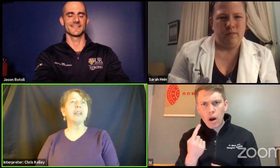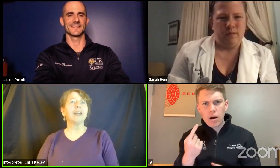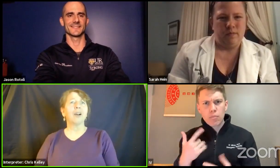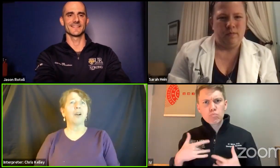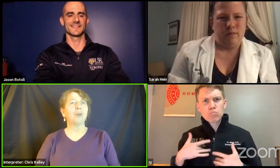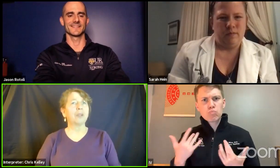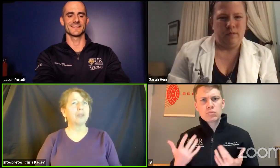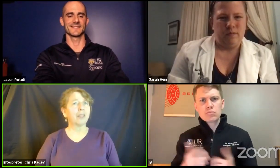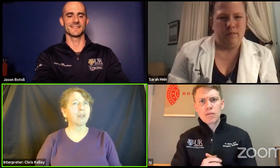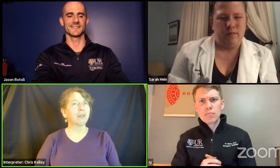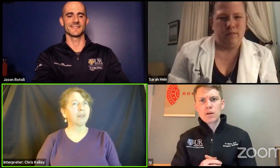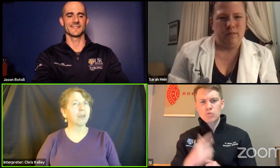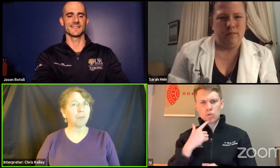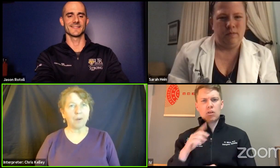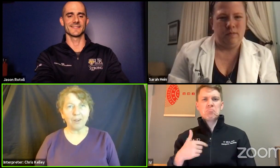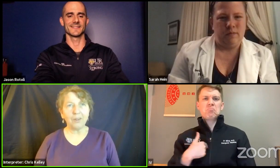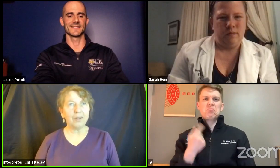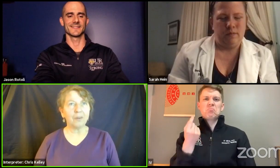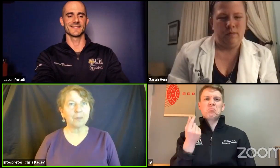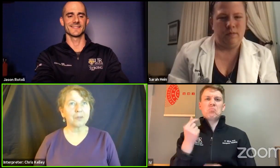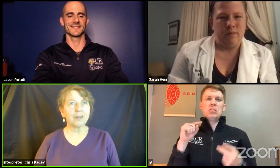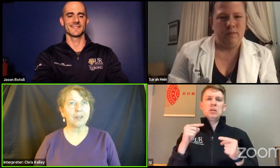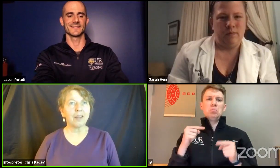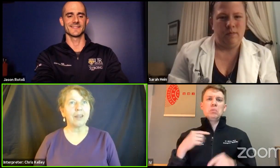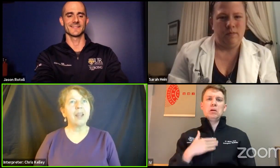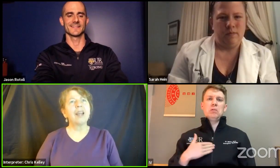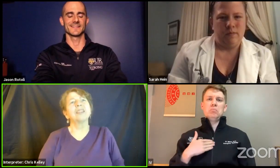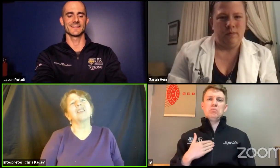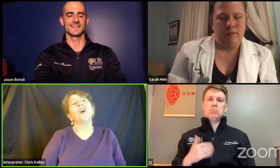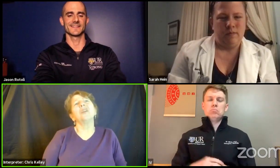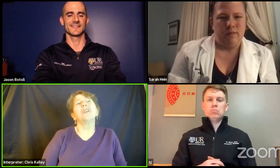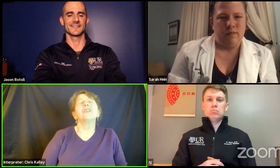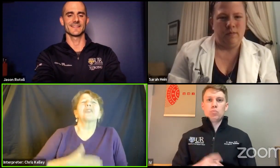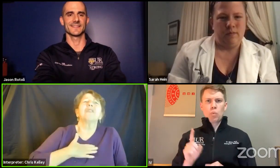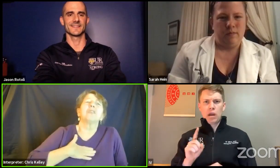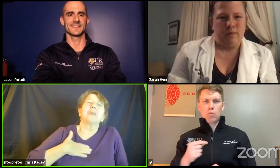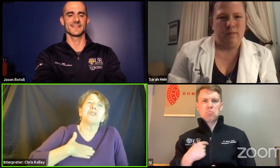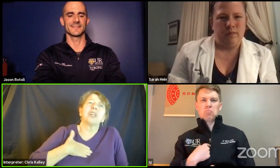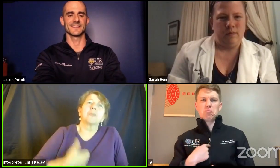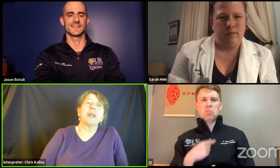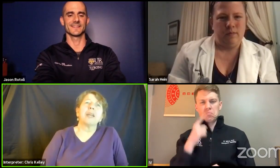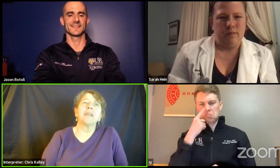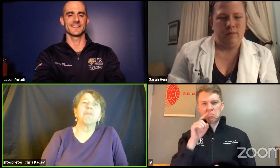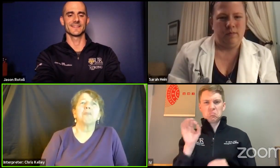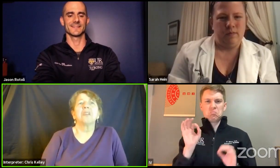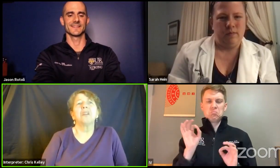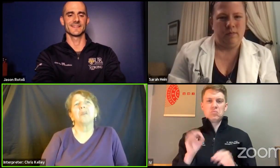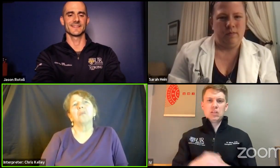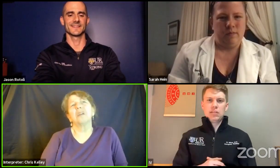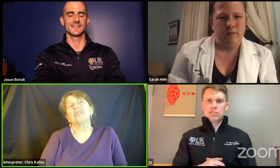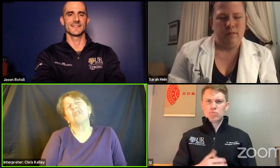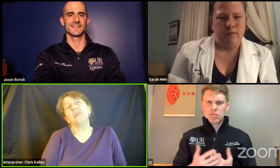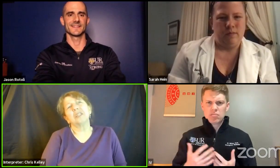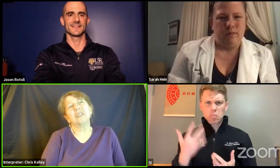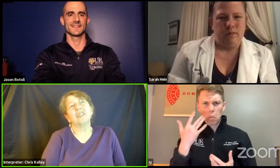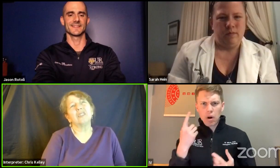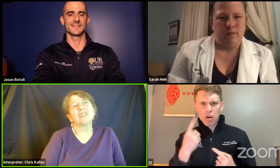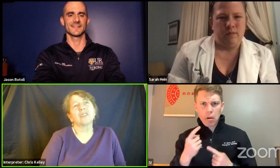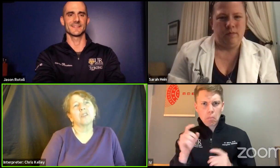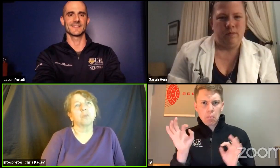IV Muris: Personally one reason I like being in emergency medical care is you never know what's going to happen.